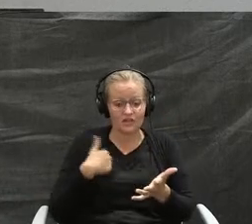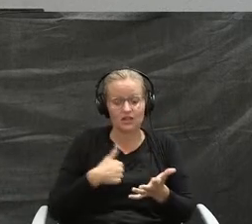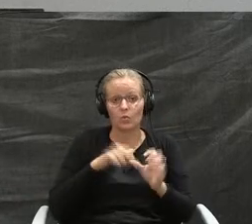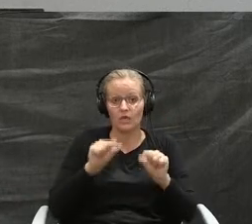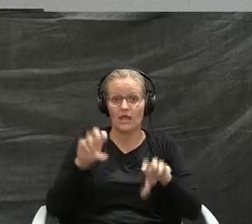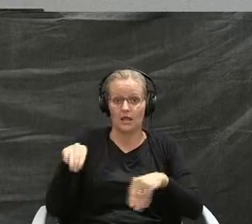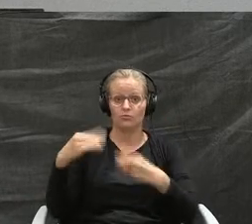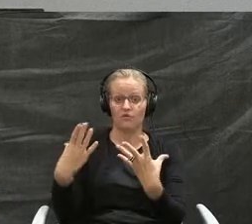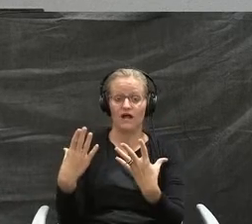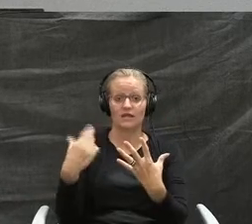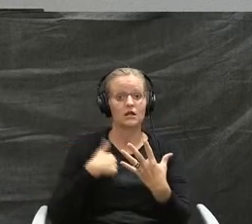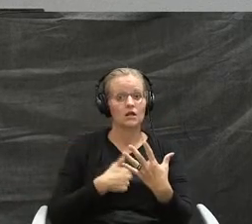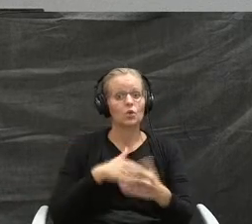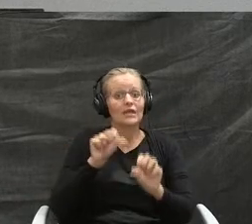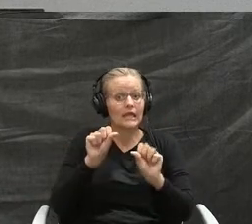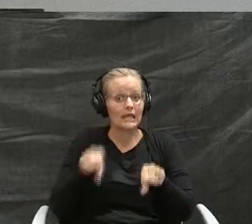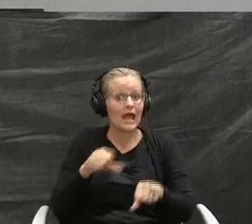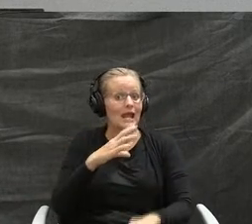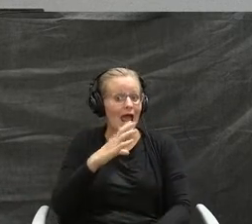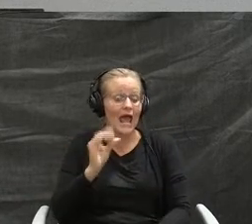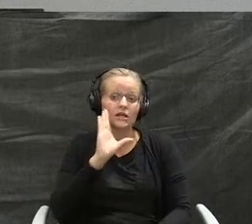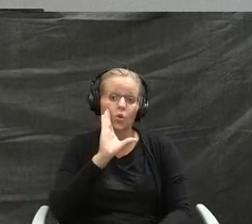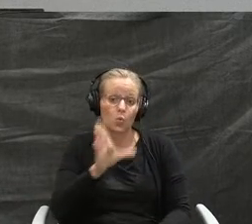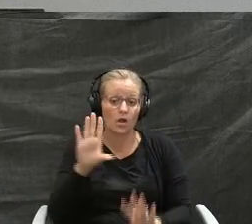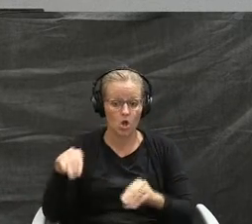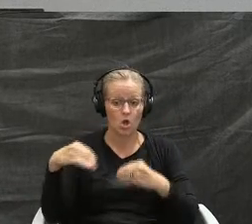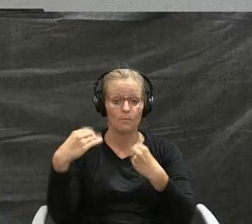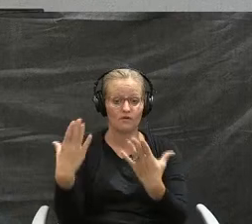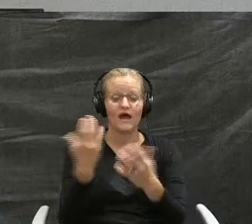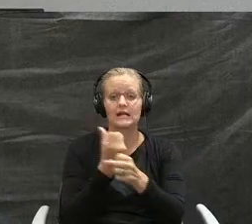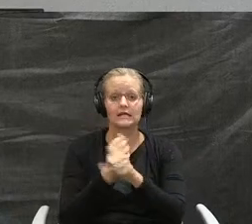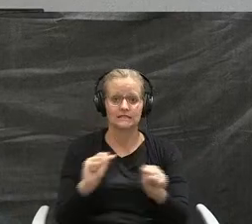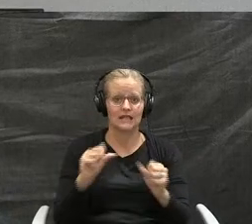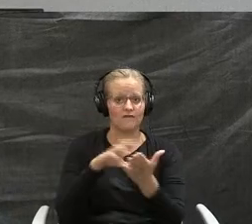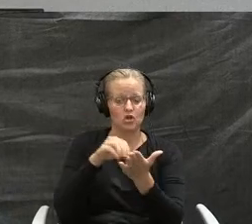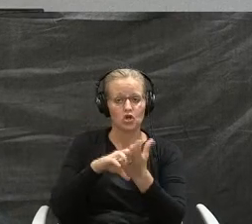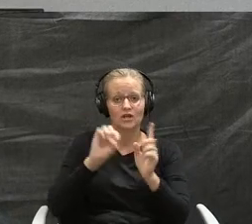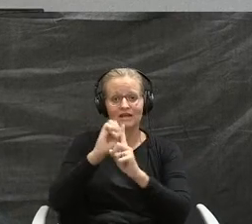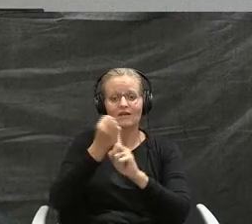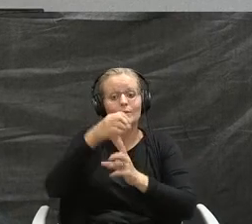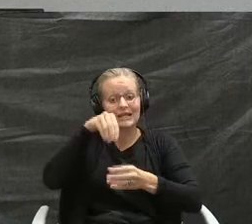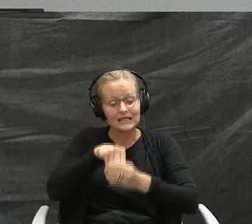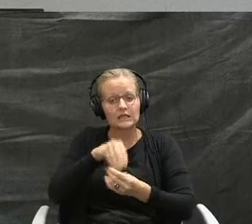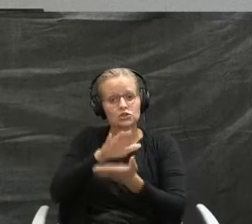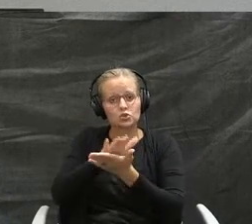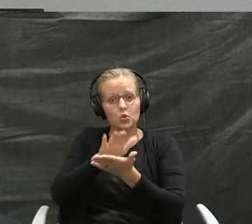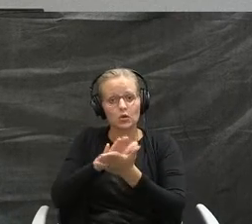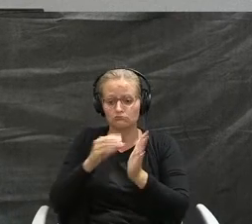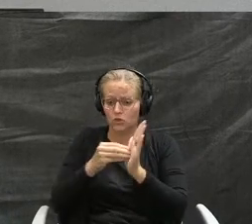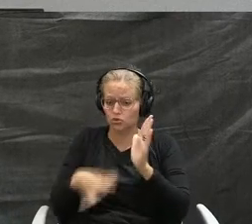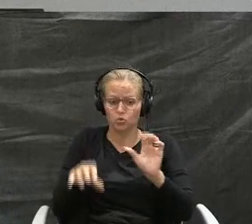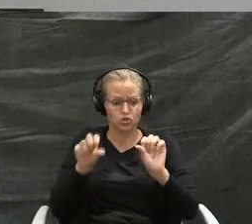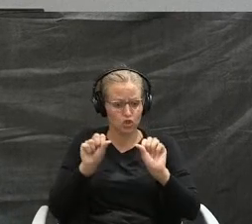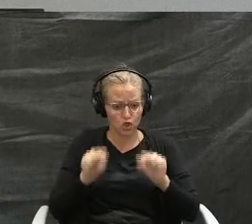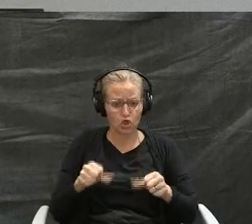help avoid those mental health issues. Students may get the virus from the community by engaging in unsafe